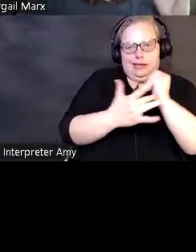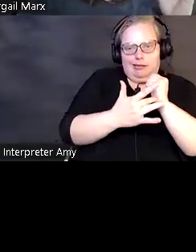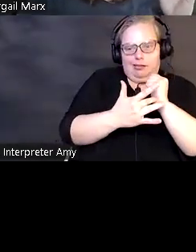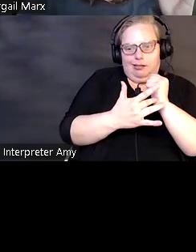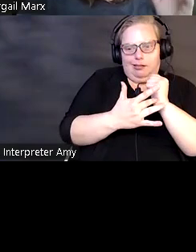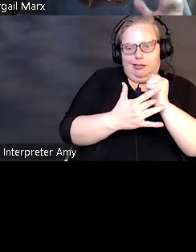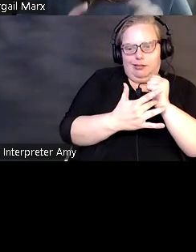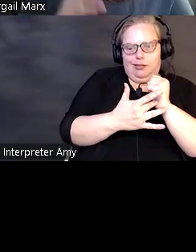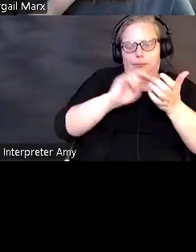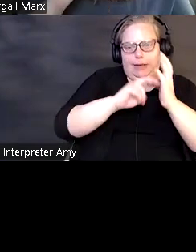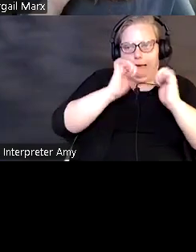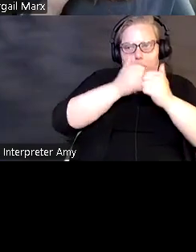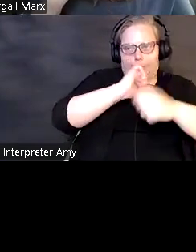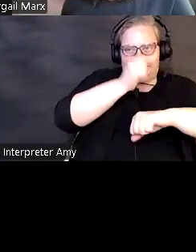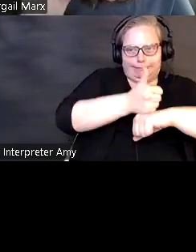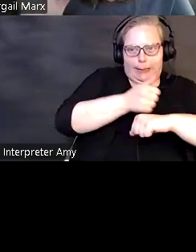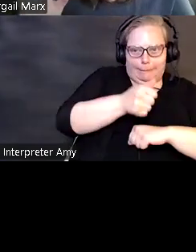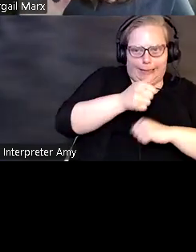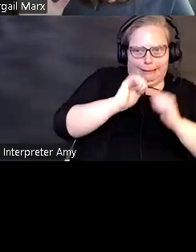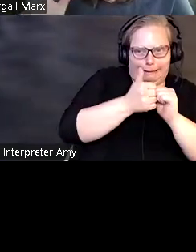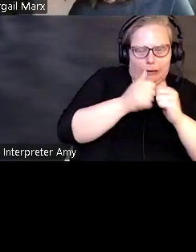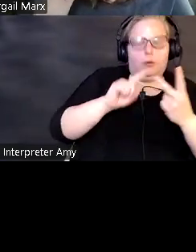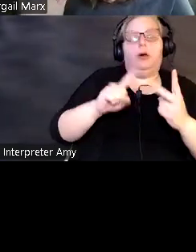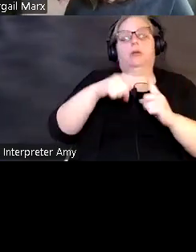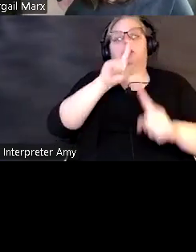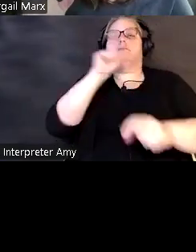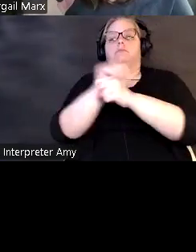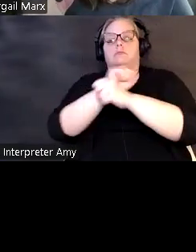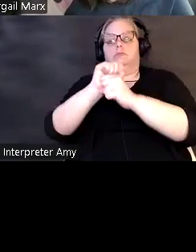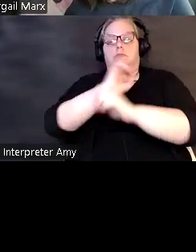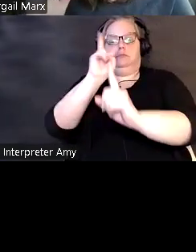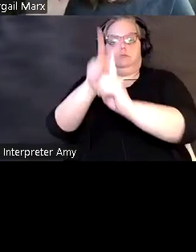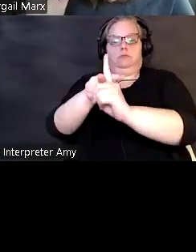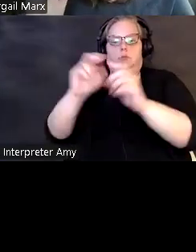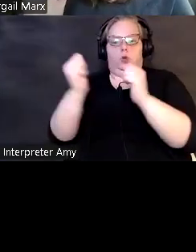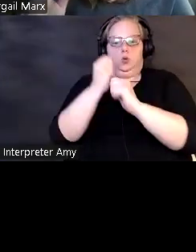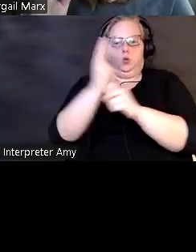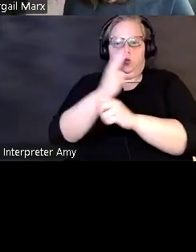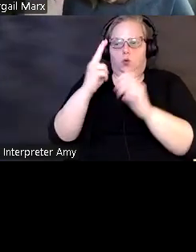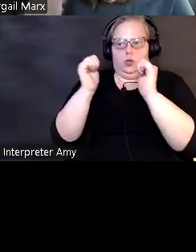program a button, as well as actual implementation things like how do I use it for communicating